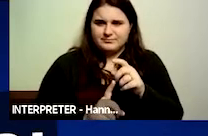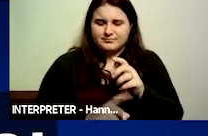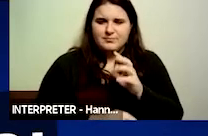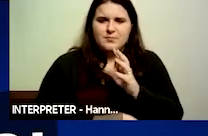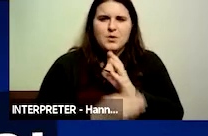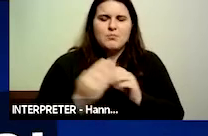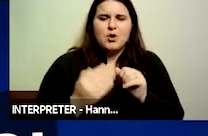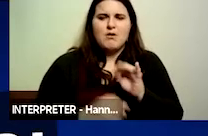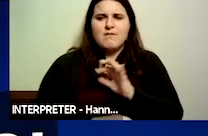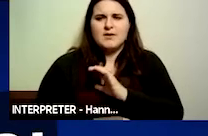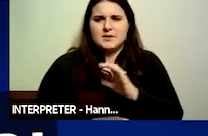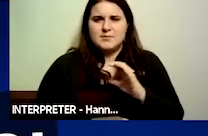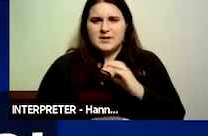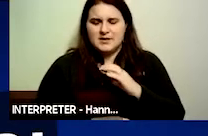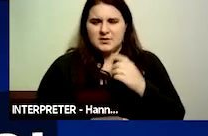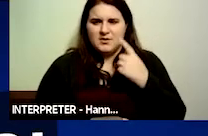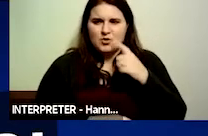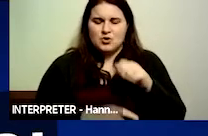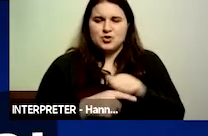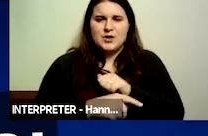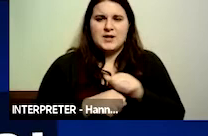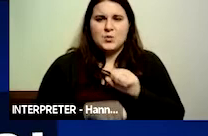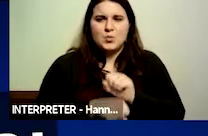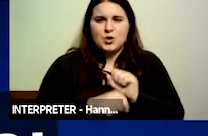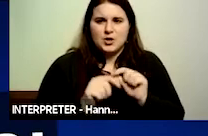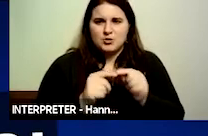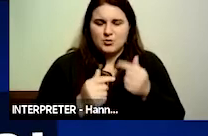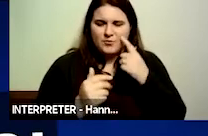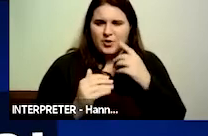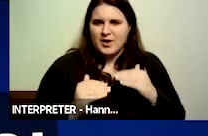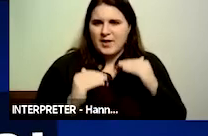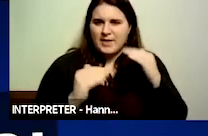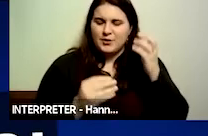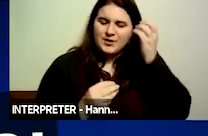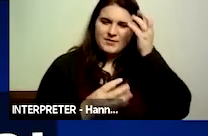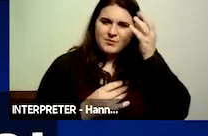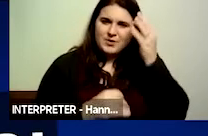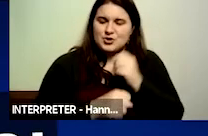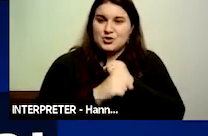awareness and training working group of the Higher Education Information Security Council. There's an acronym waiting to happen.